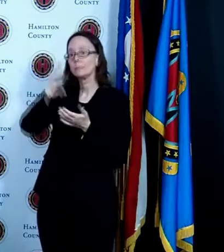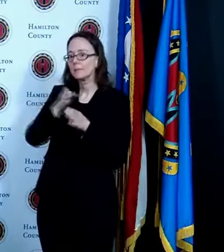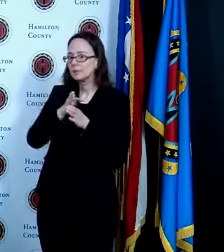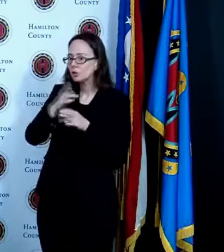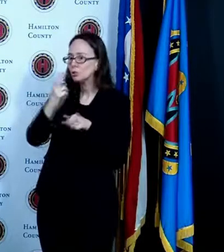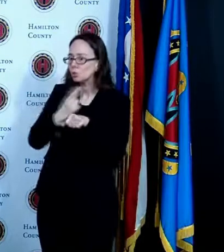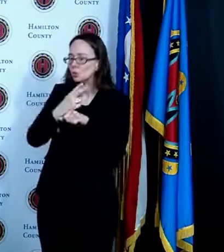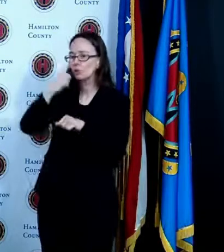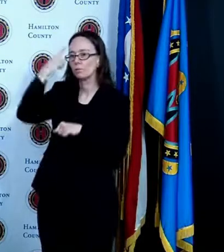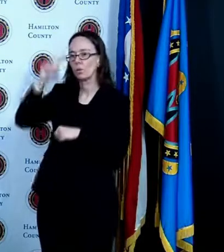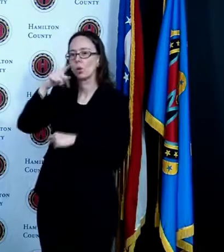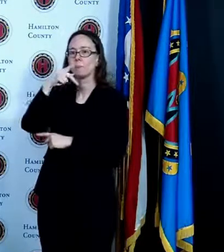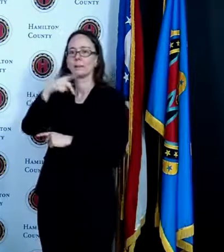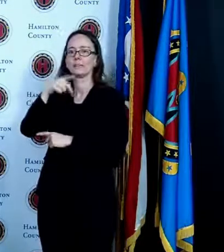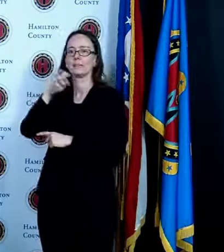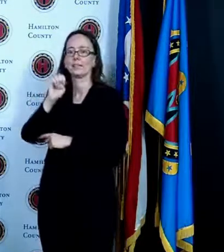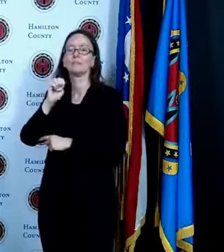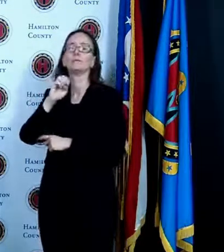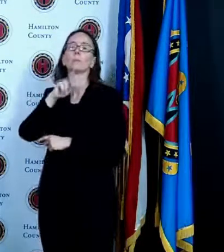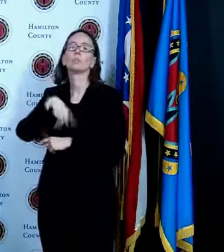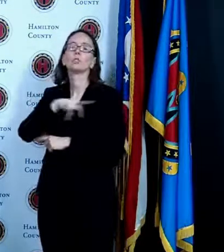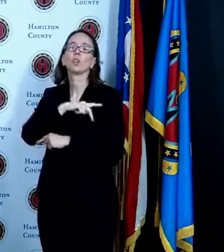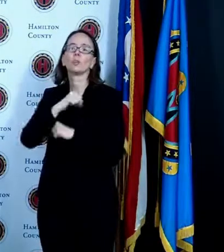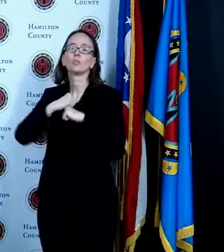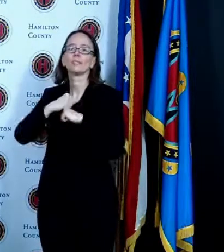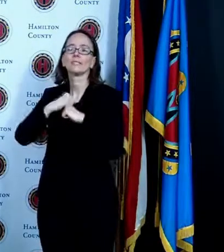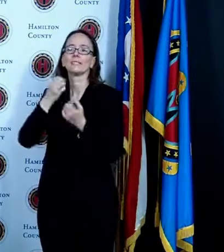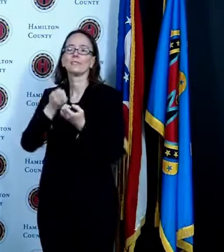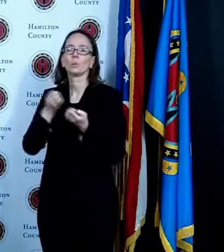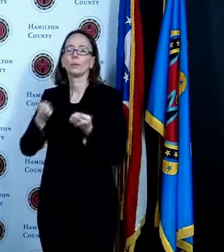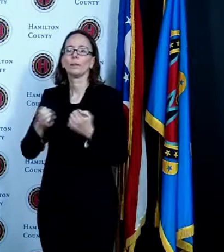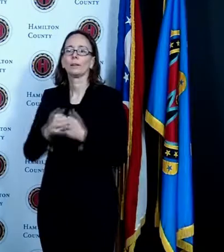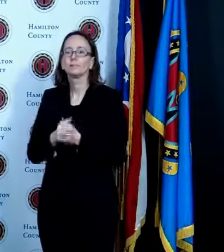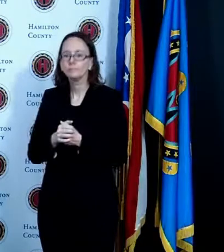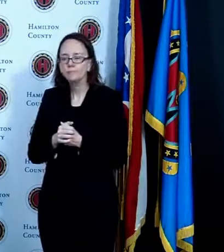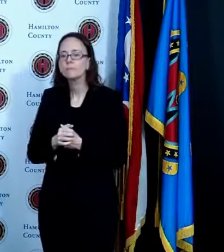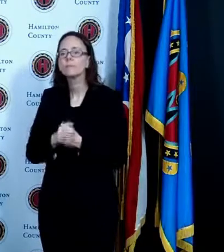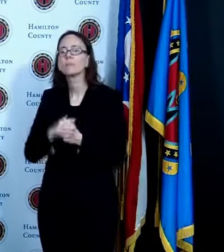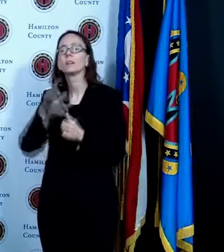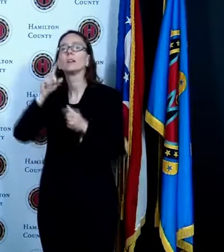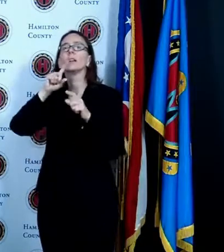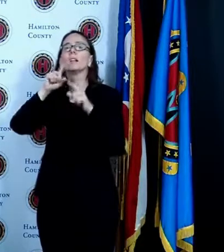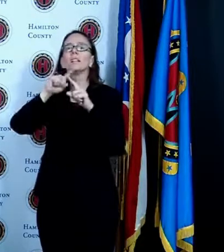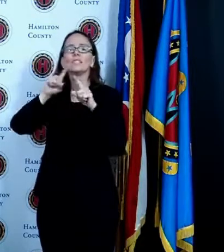expenses related to public safety and a couple of other things